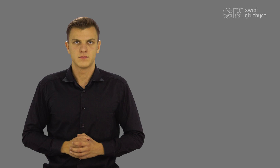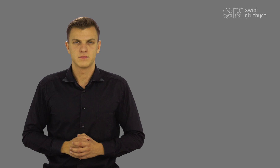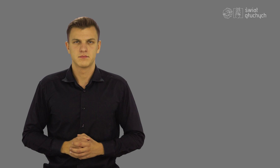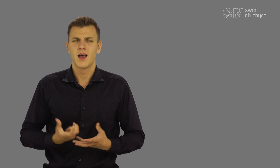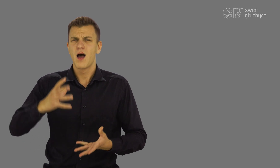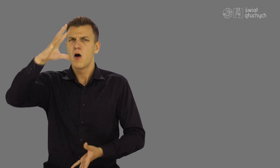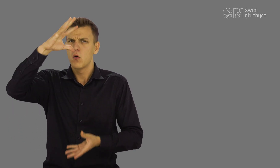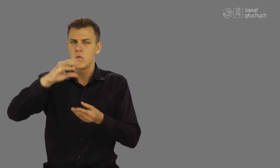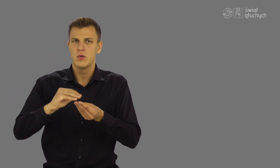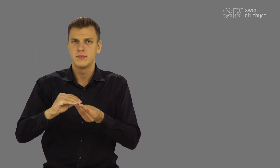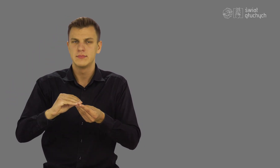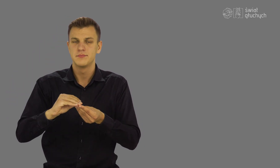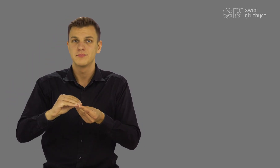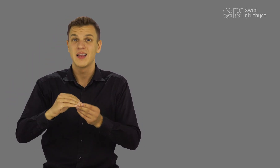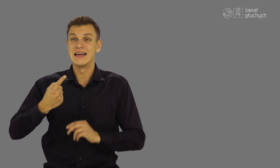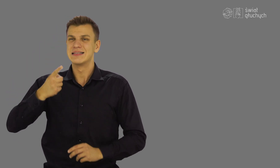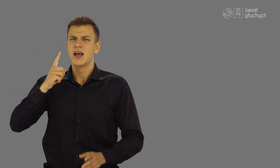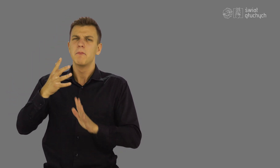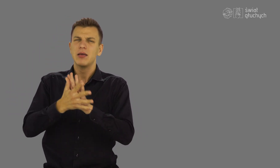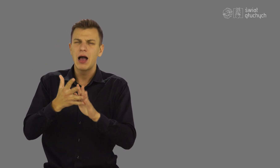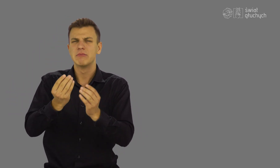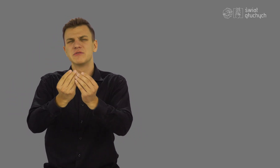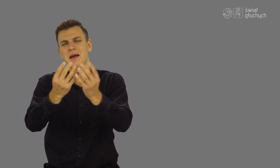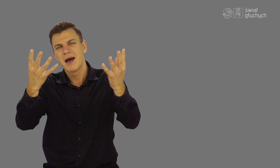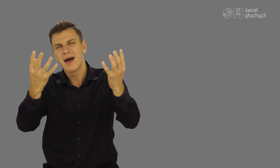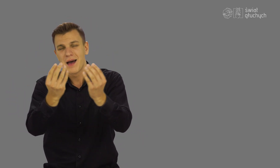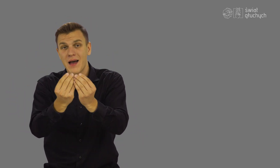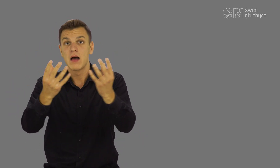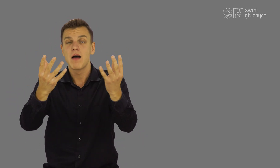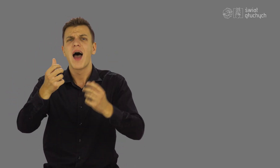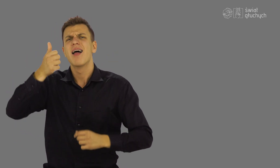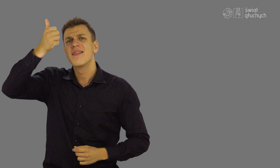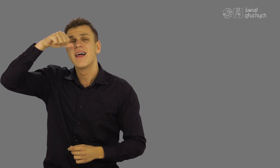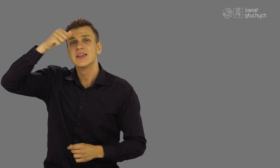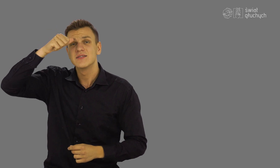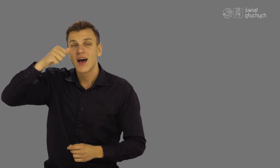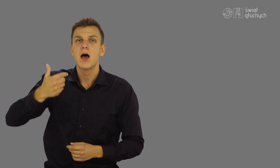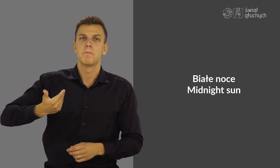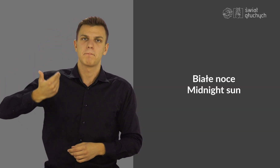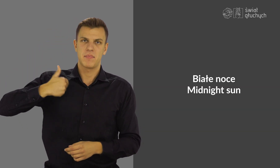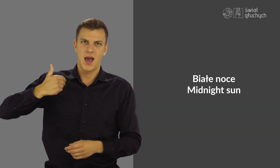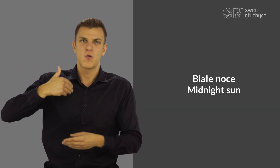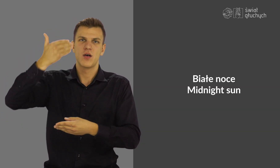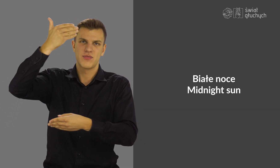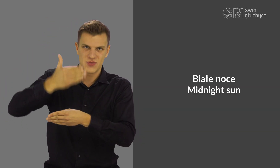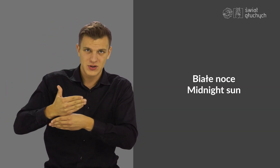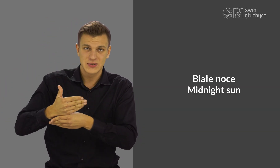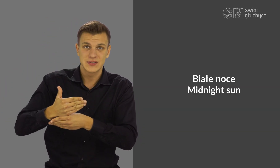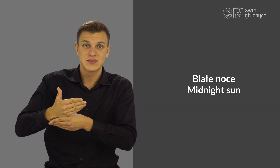Such a phenomenon is called a "white night" --.